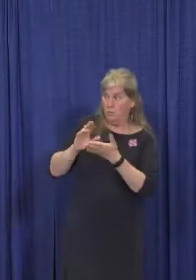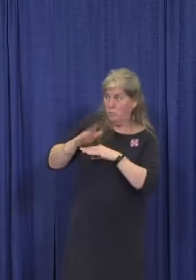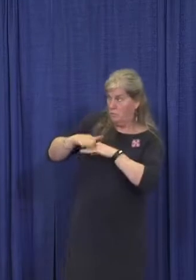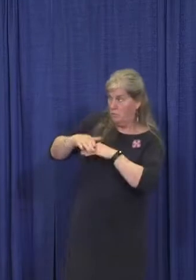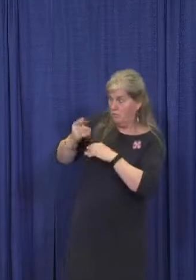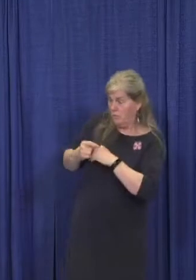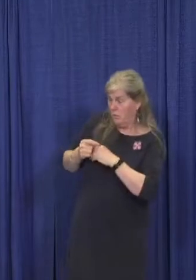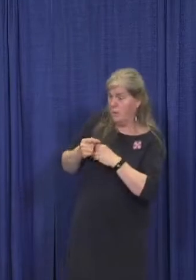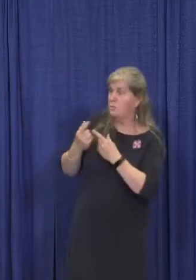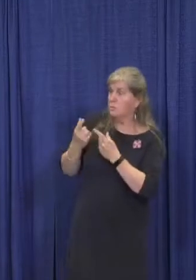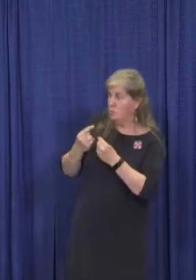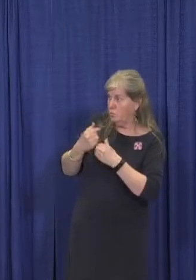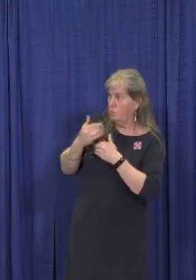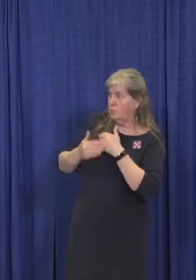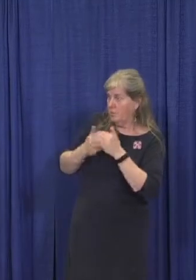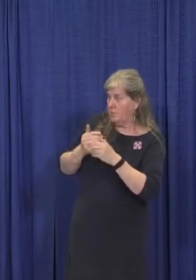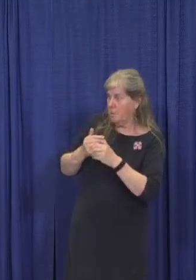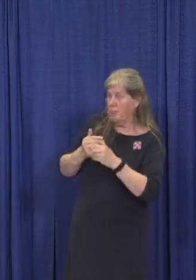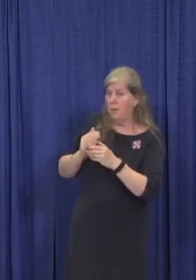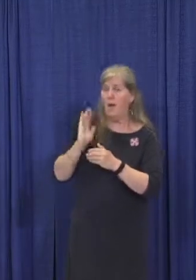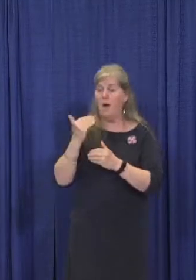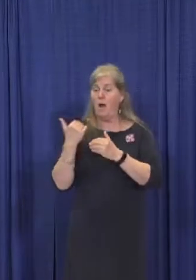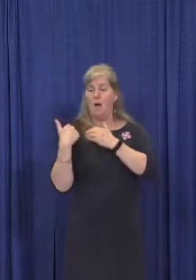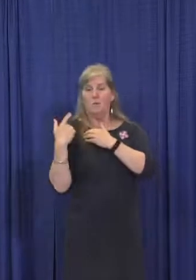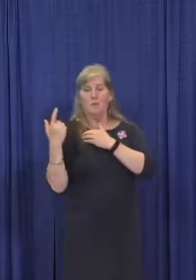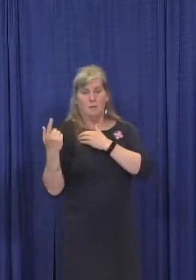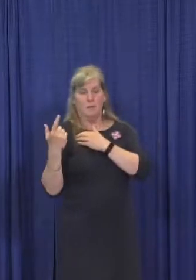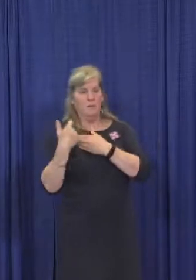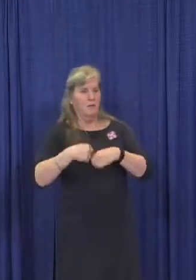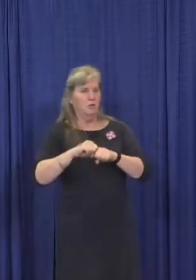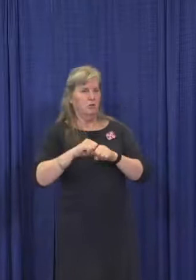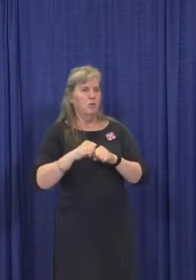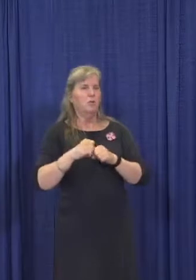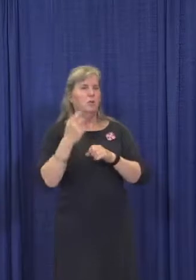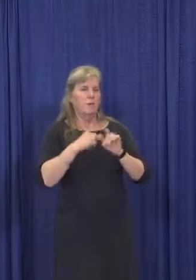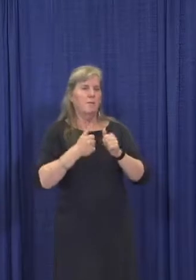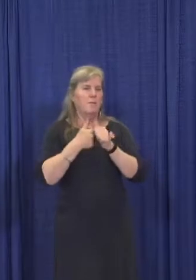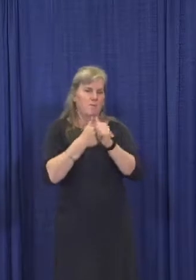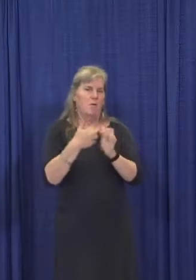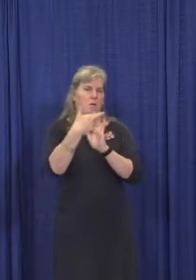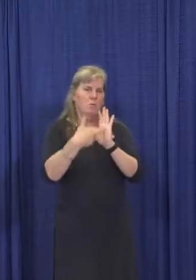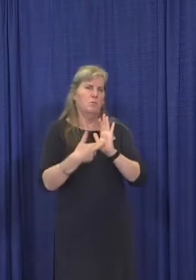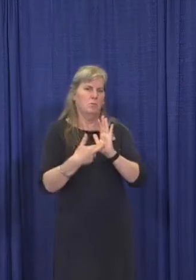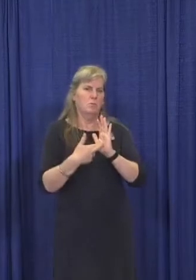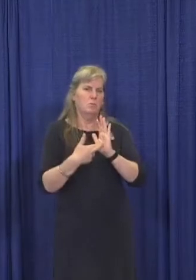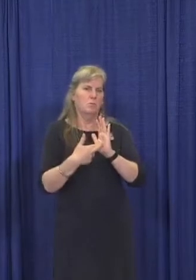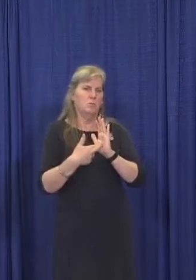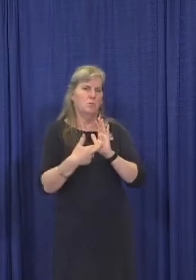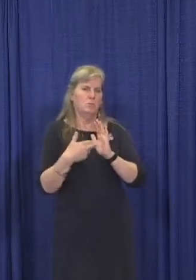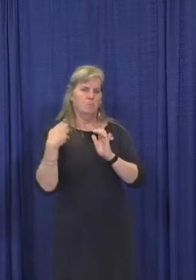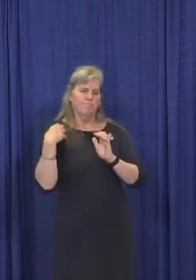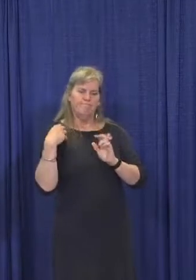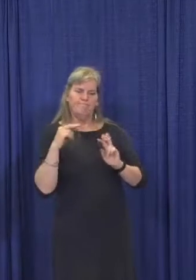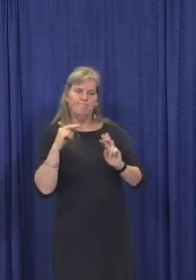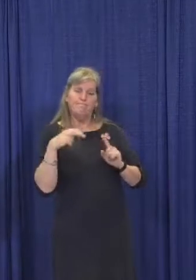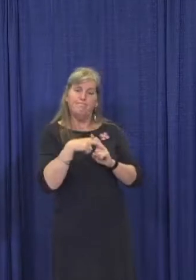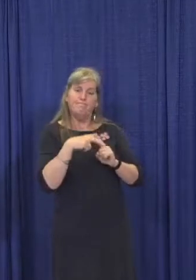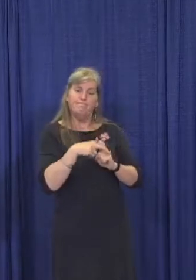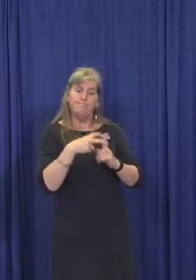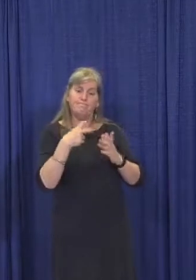recommendations and our job is to make sure we enforce the orders we have in place and we